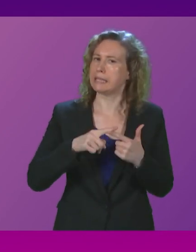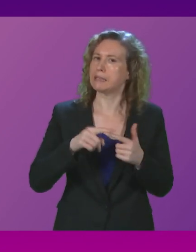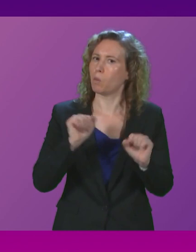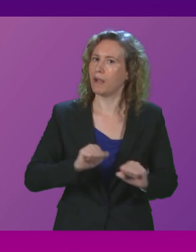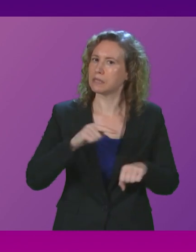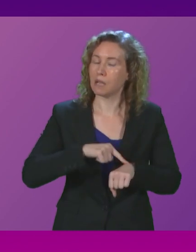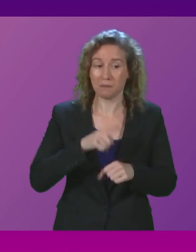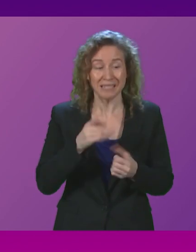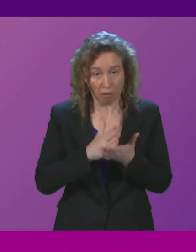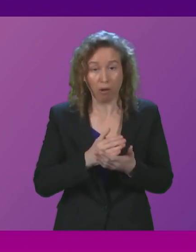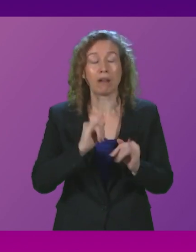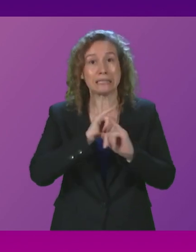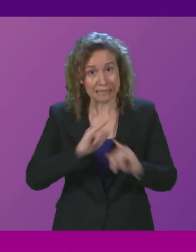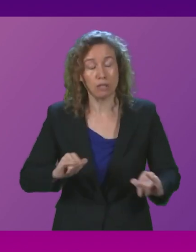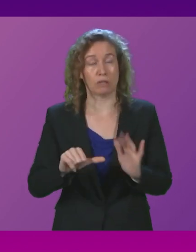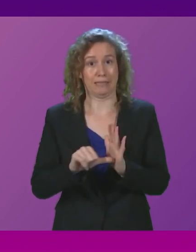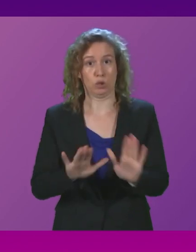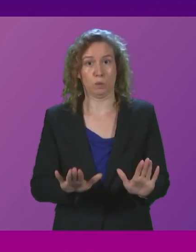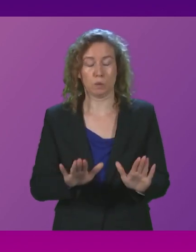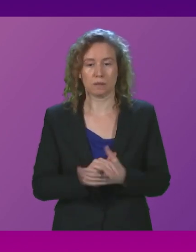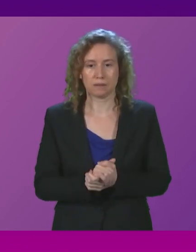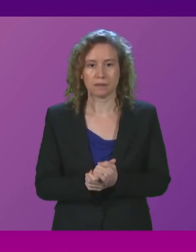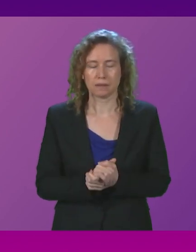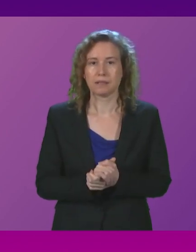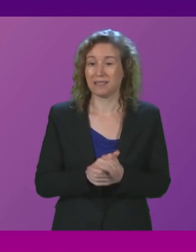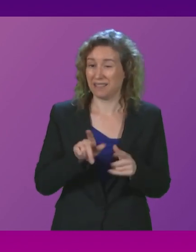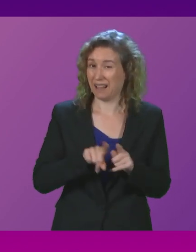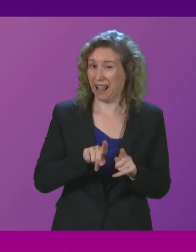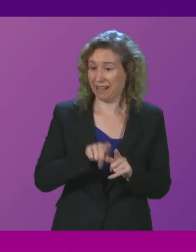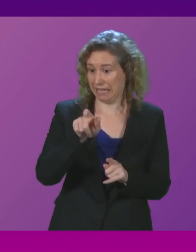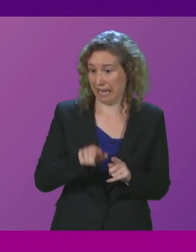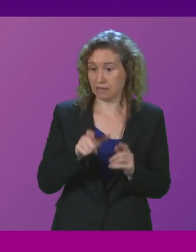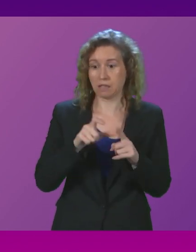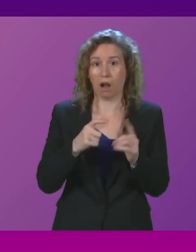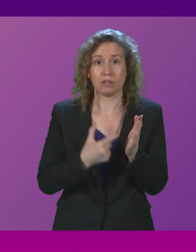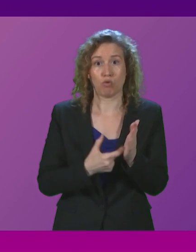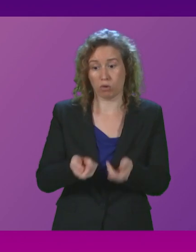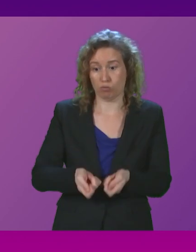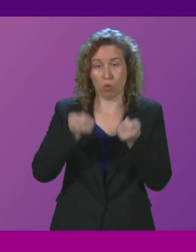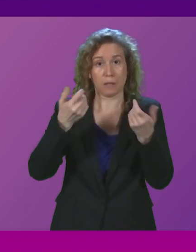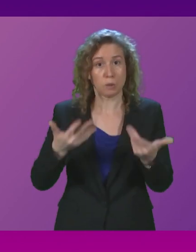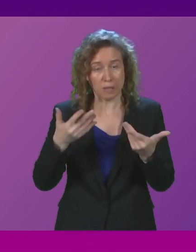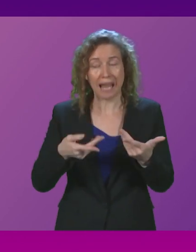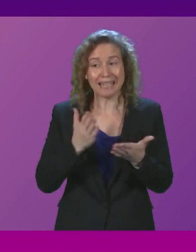These are really serious issues, as the case that Douglas Ross has narrated illustrates—I